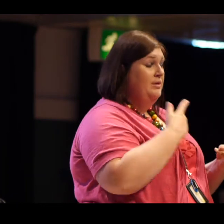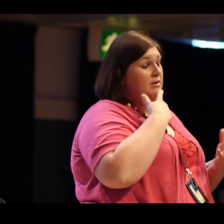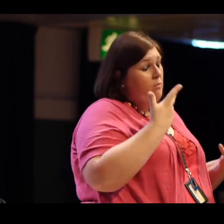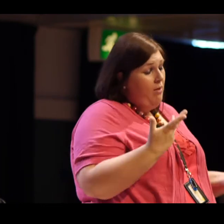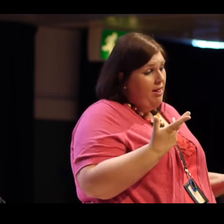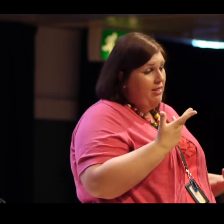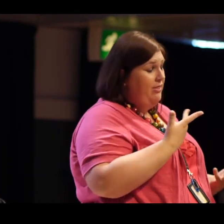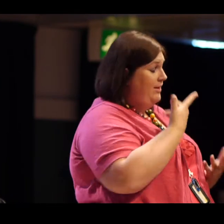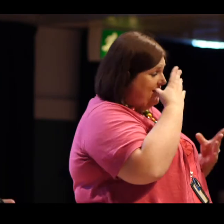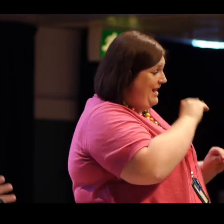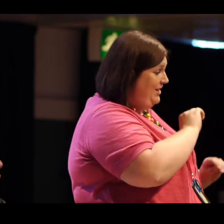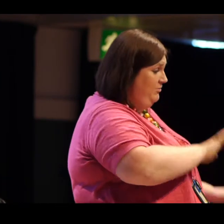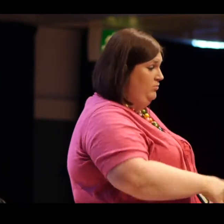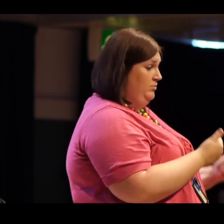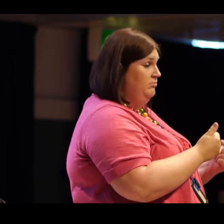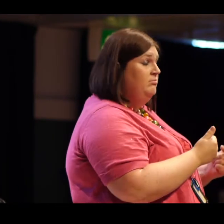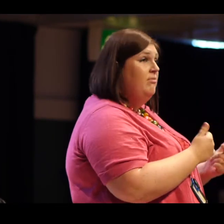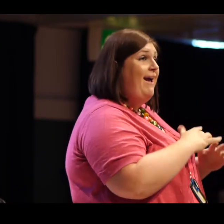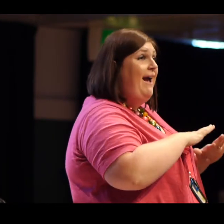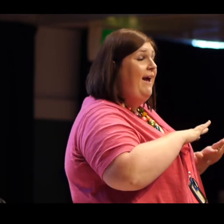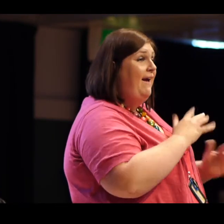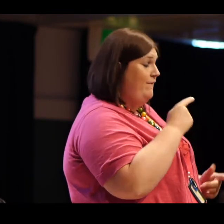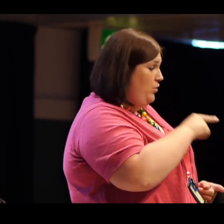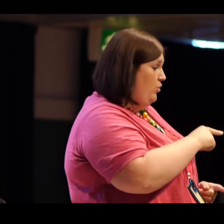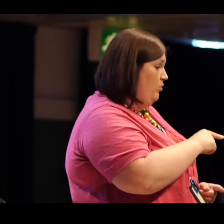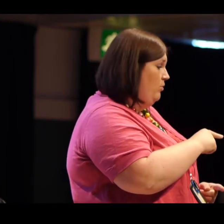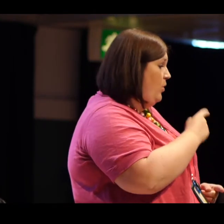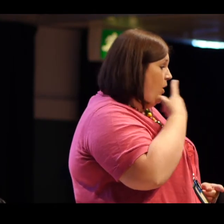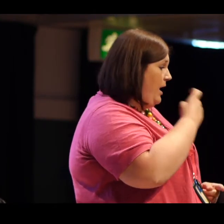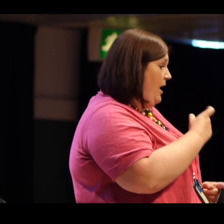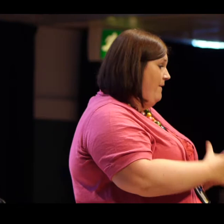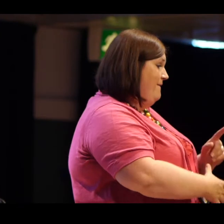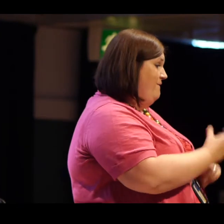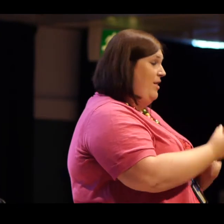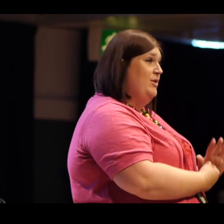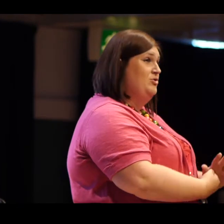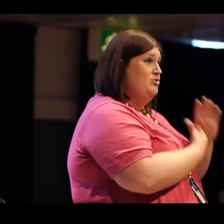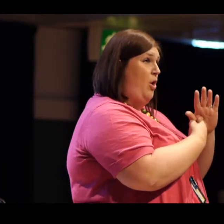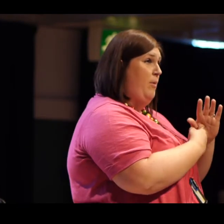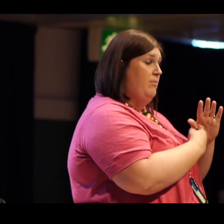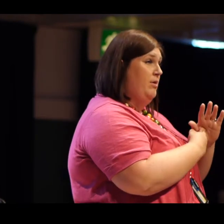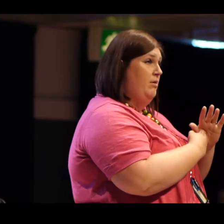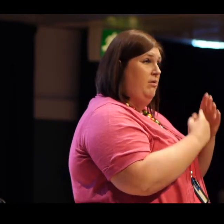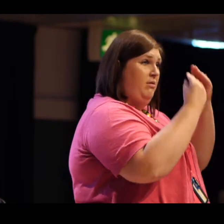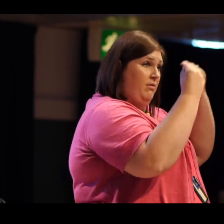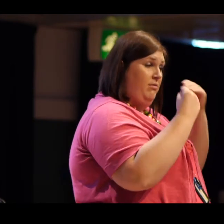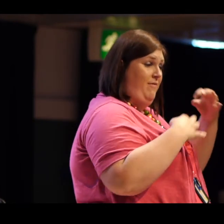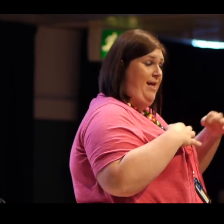He said, "Okay, Dick, if you get the top scholarship," "at the finest acting academy in the world,"